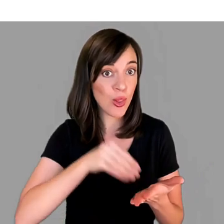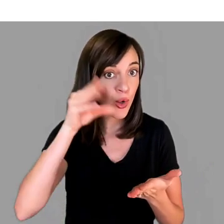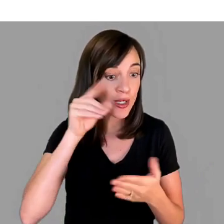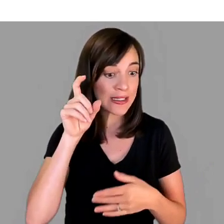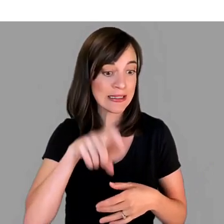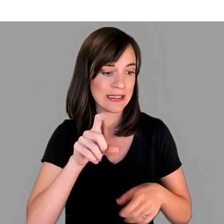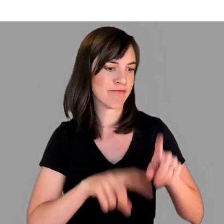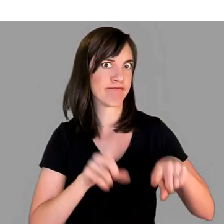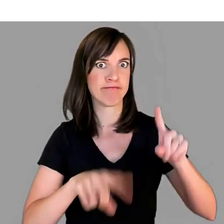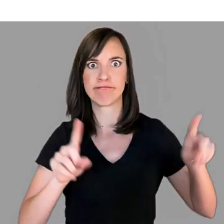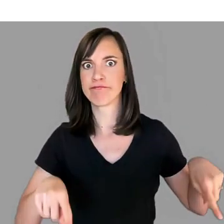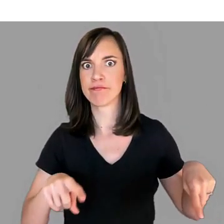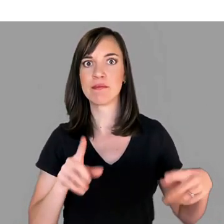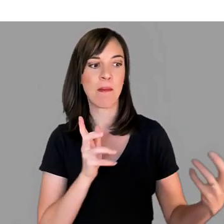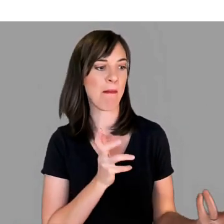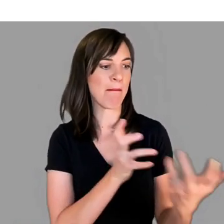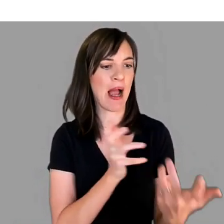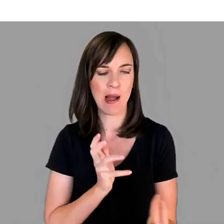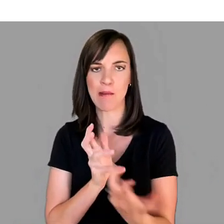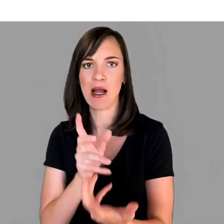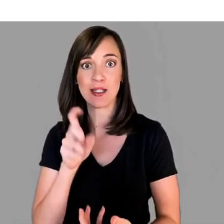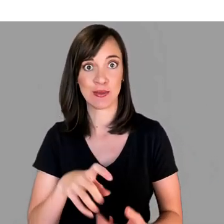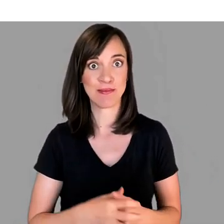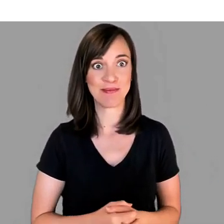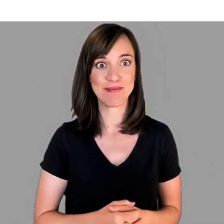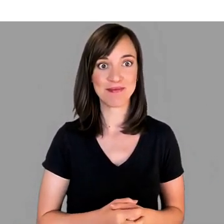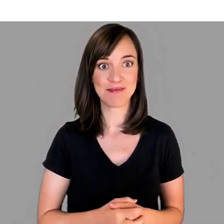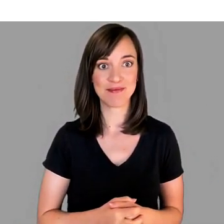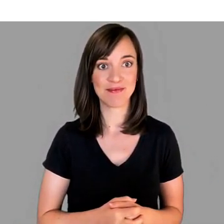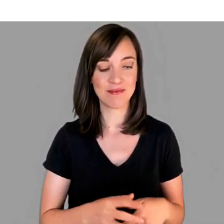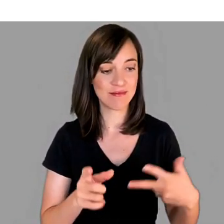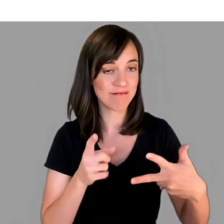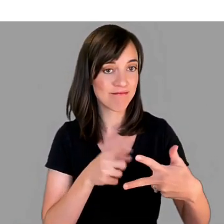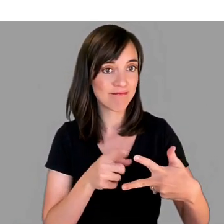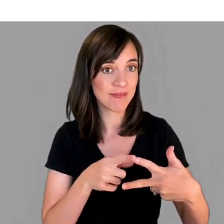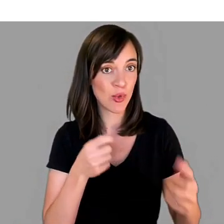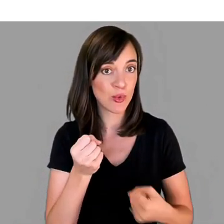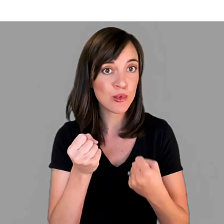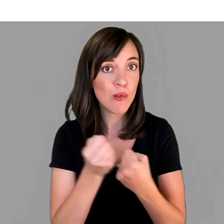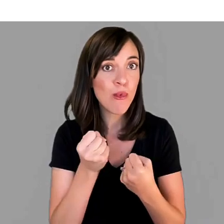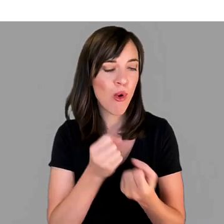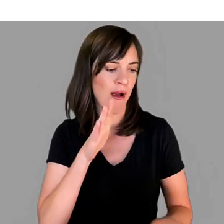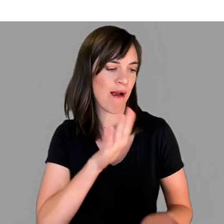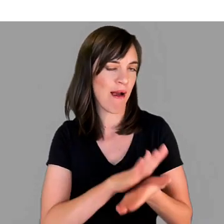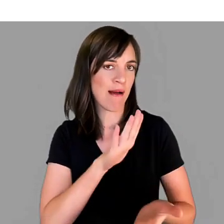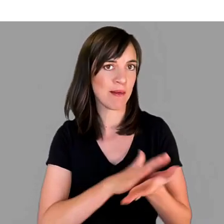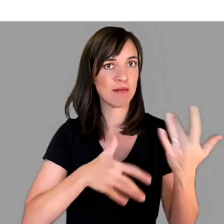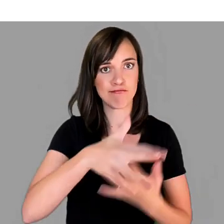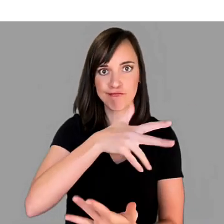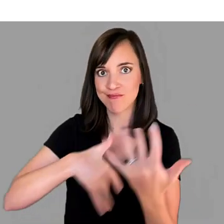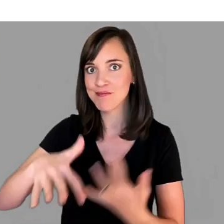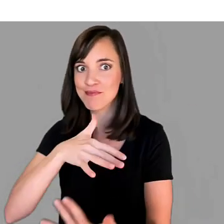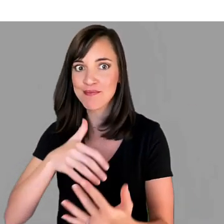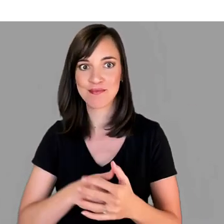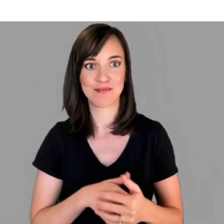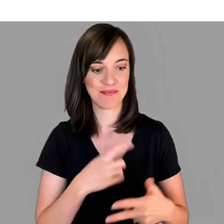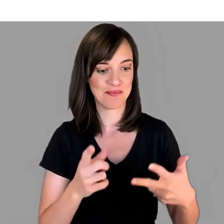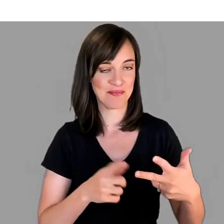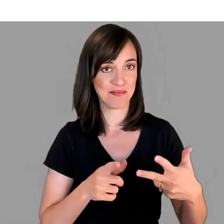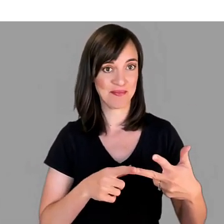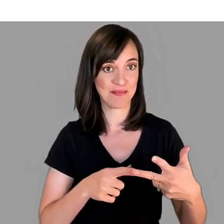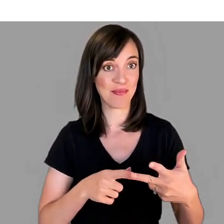foster meaningful academic interactions, and cultivate collaborative skills among students.